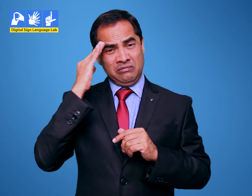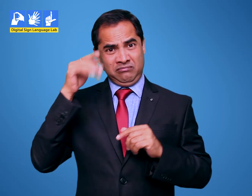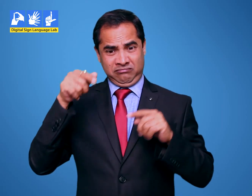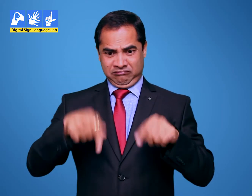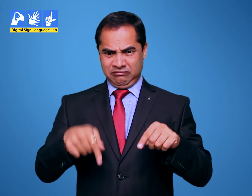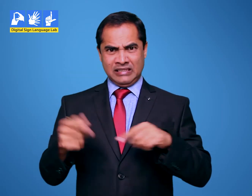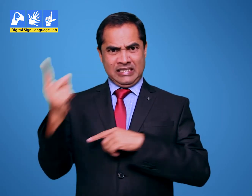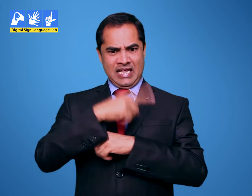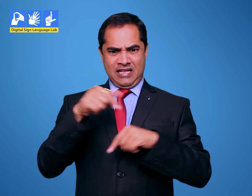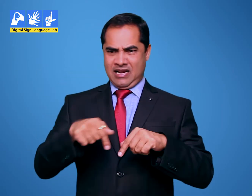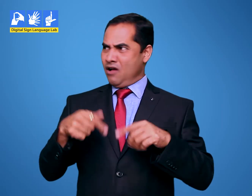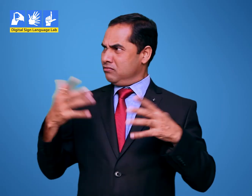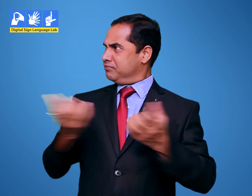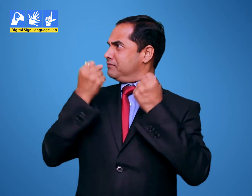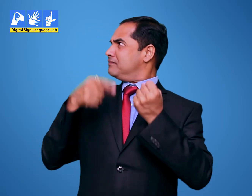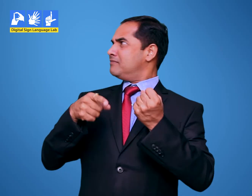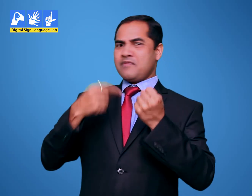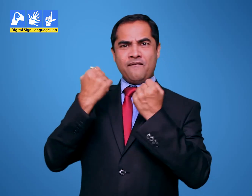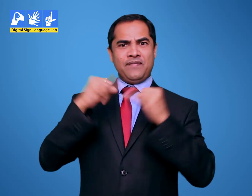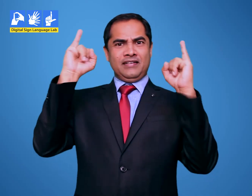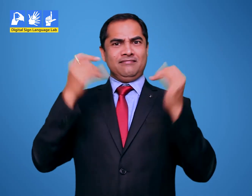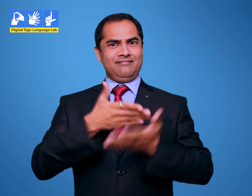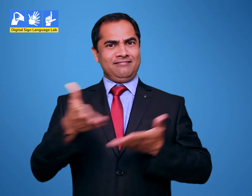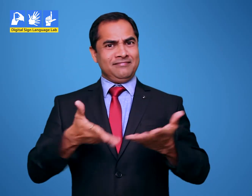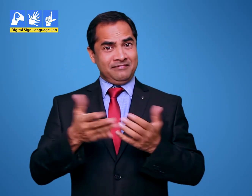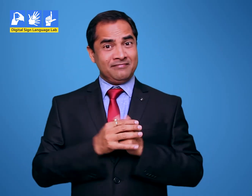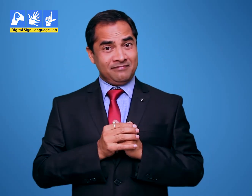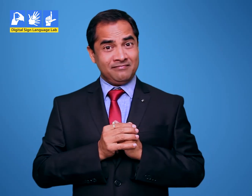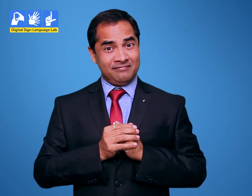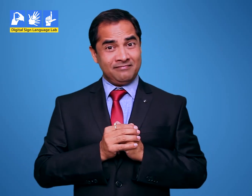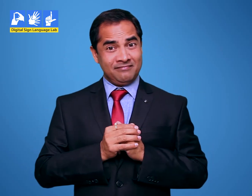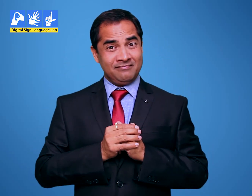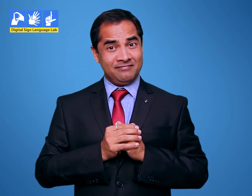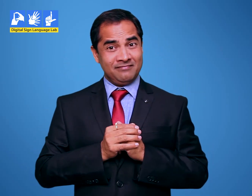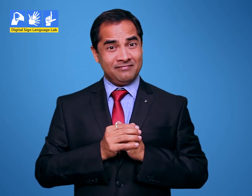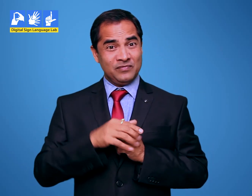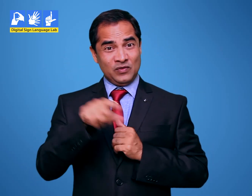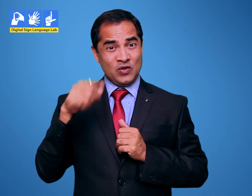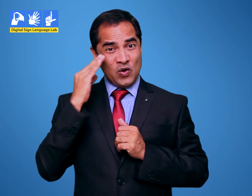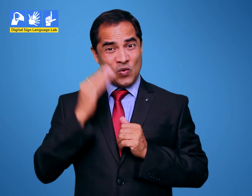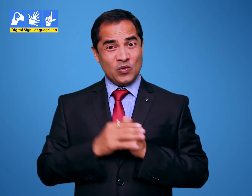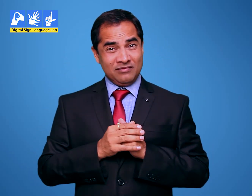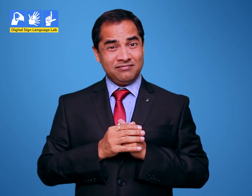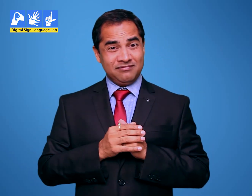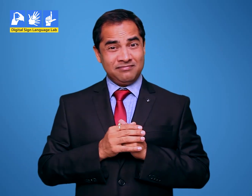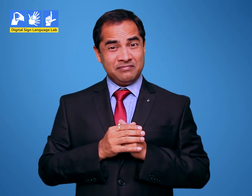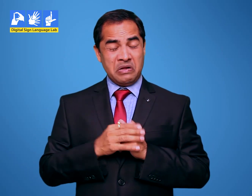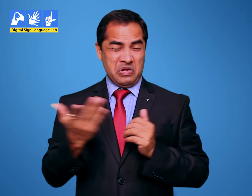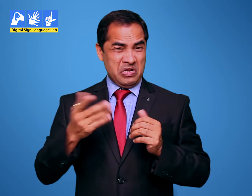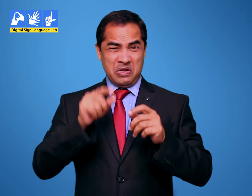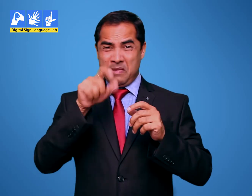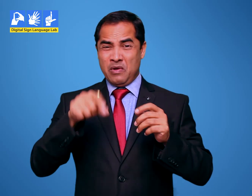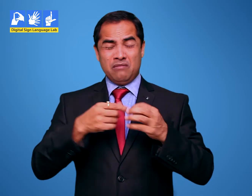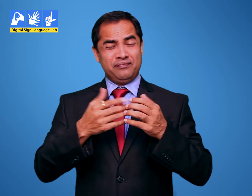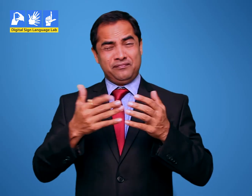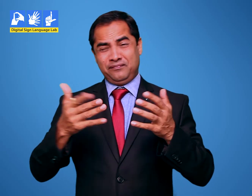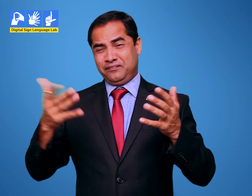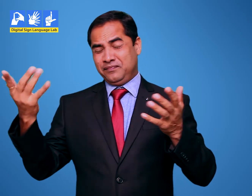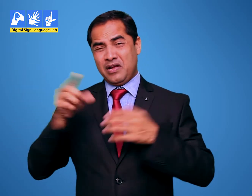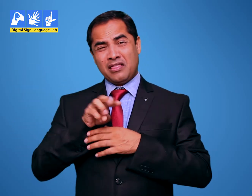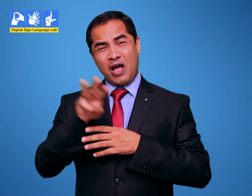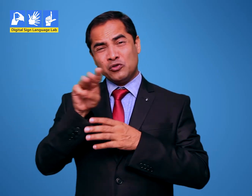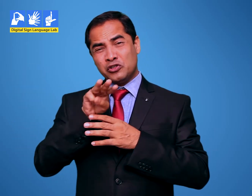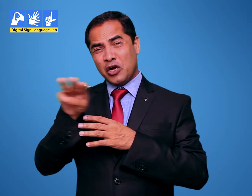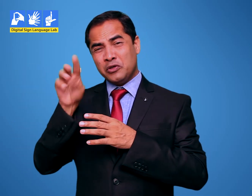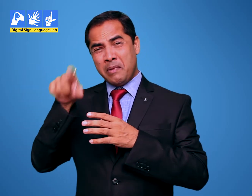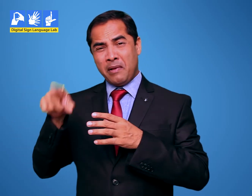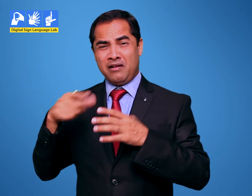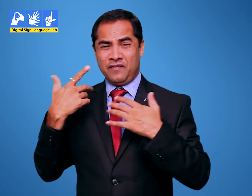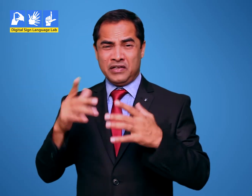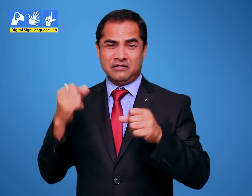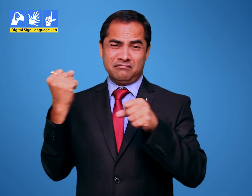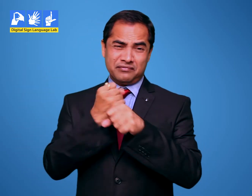That day had come about through the unimaginable sacrifices of thousands of